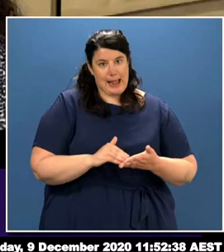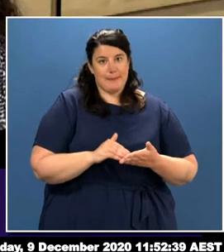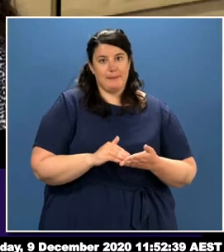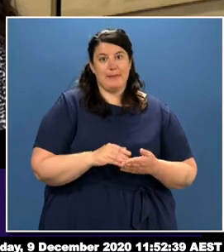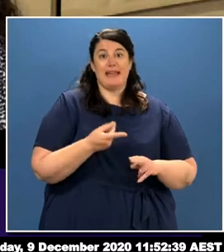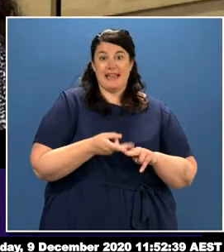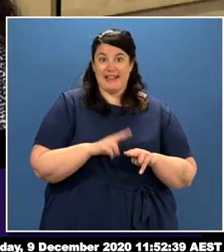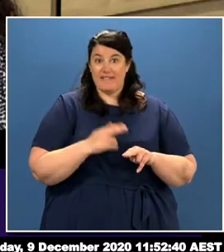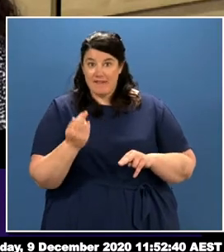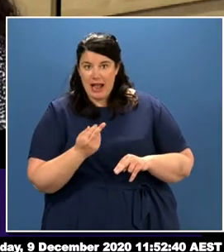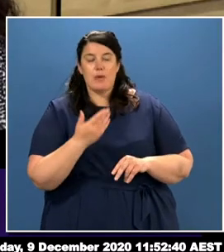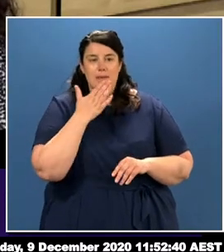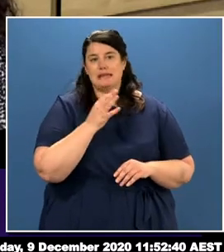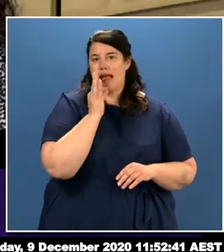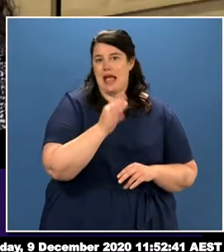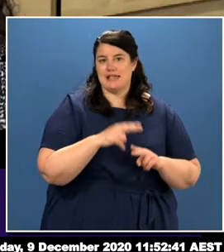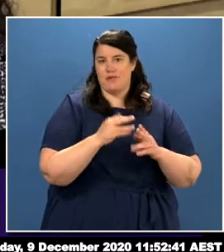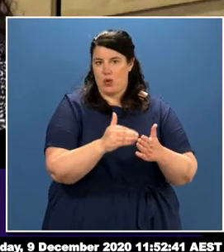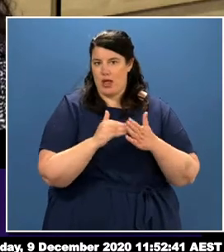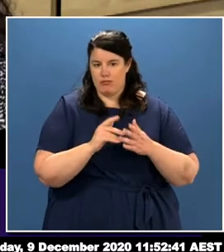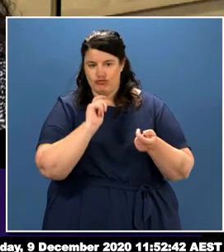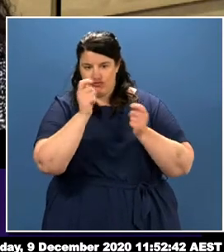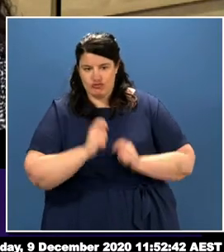assistance if it's available? Absolutely.